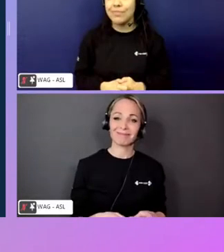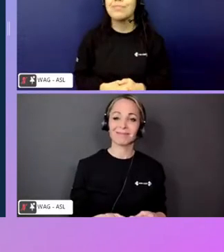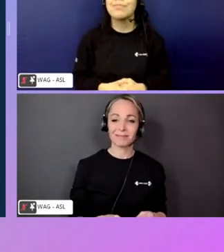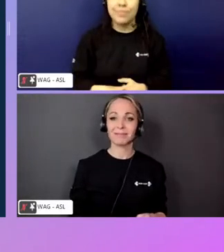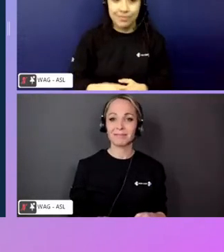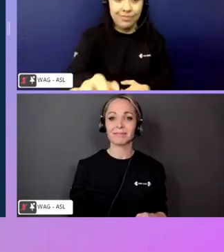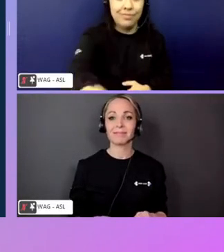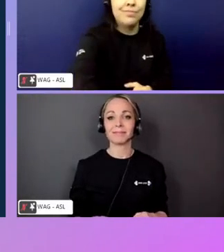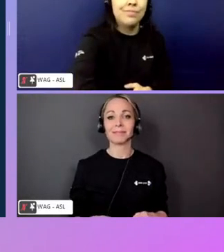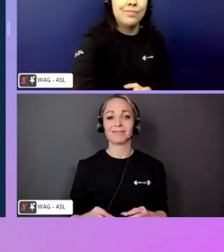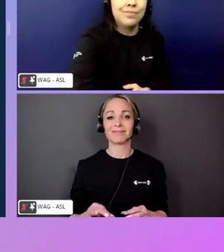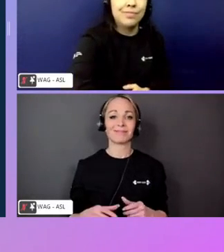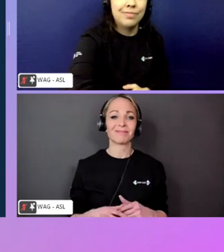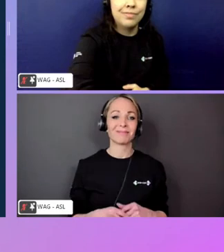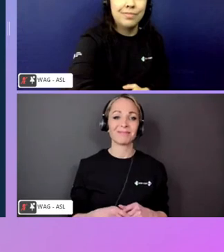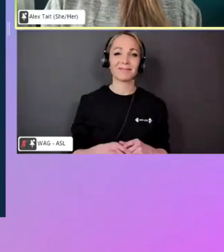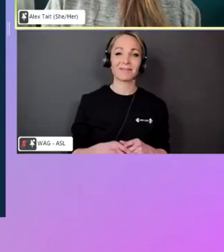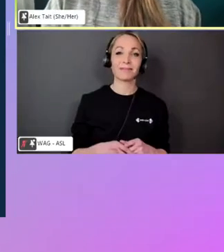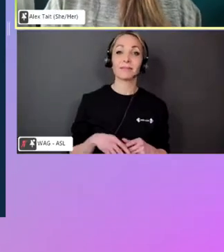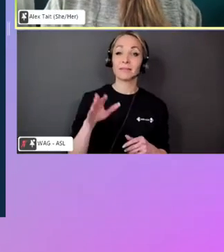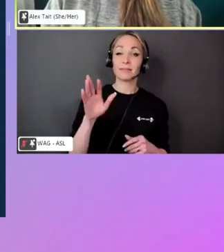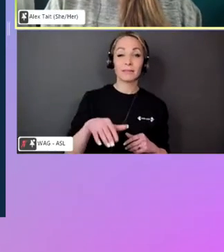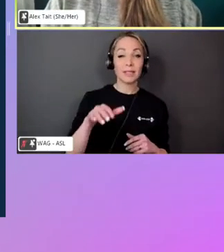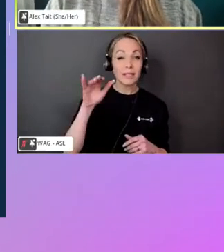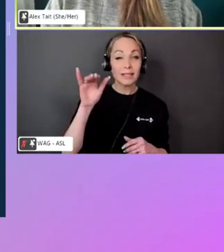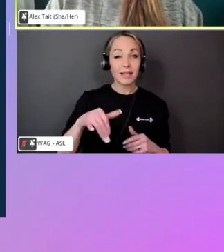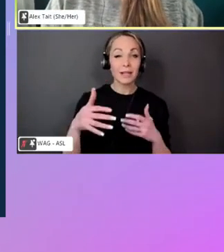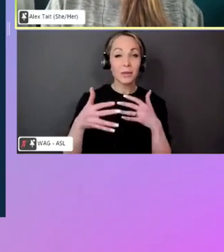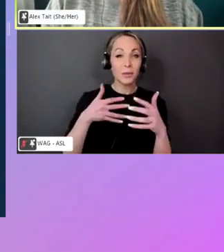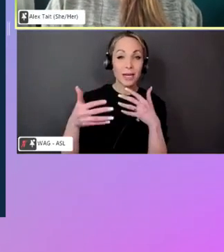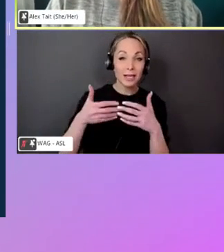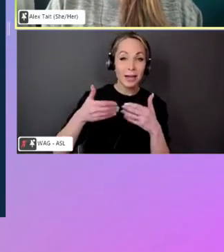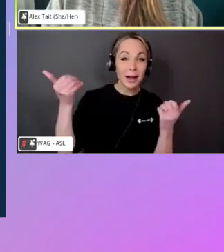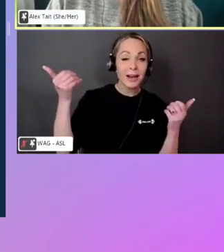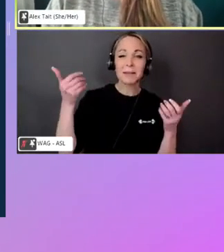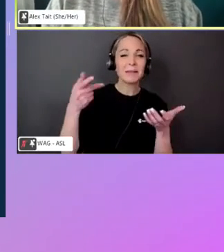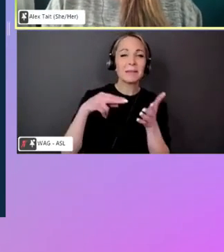So are people understanding the content in digital media?